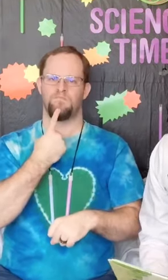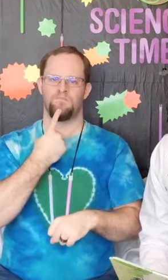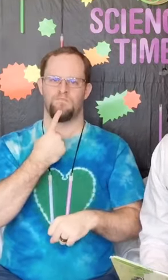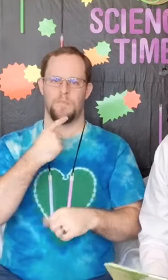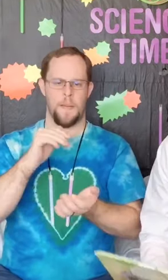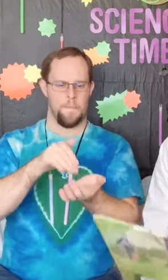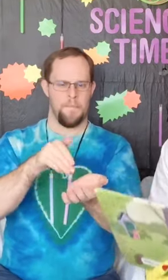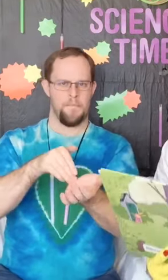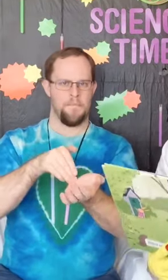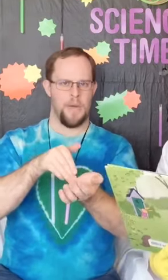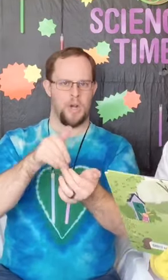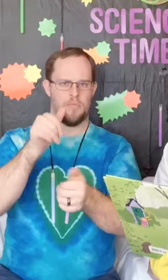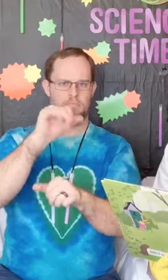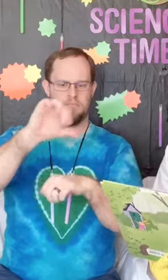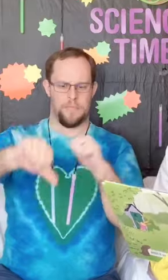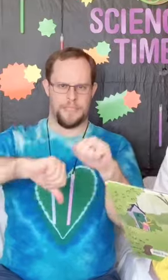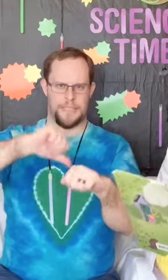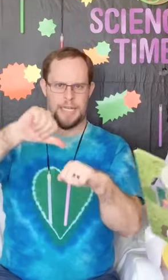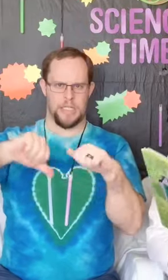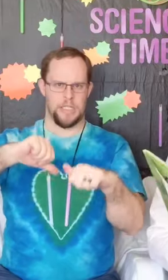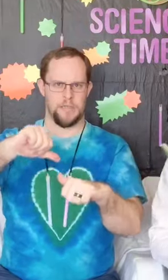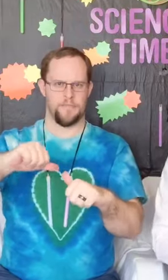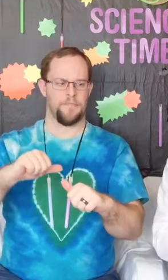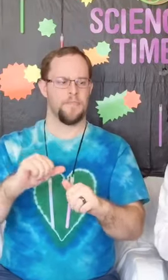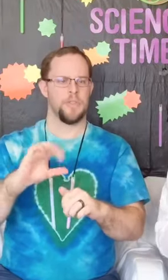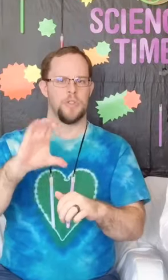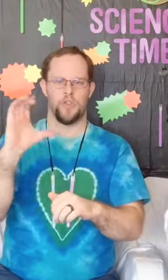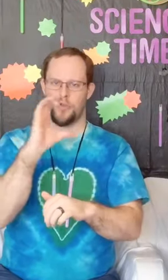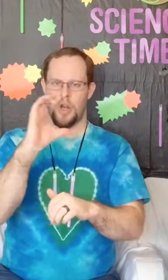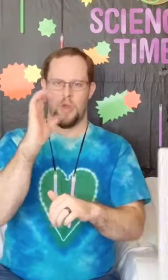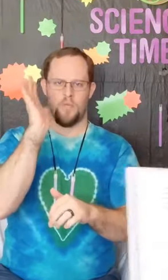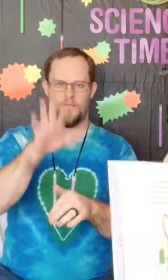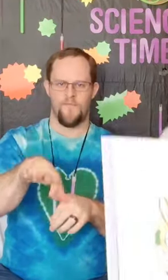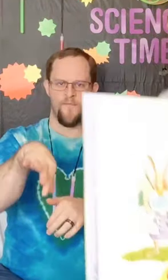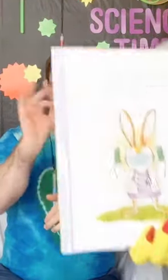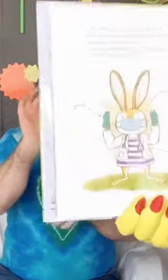science. Charlotte would find a cure.